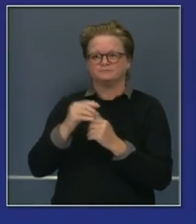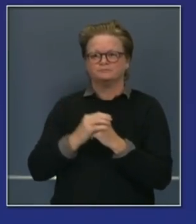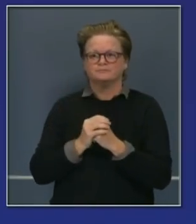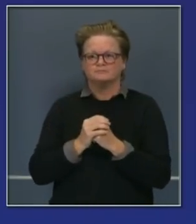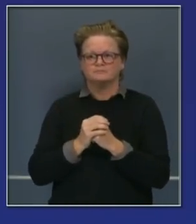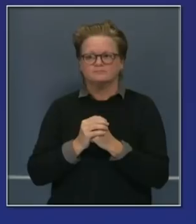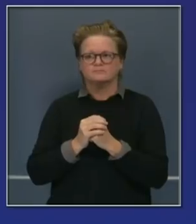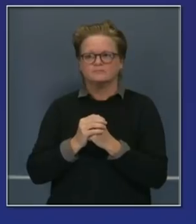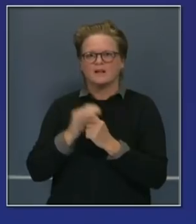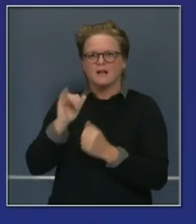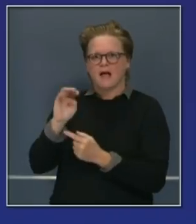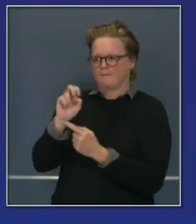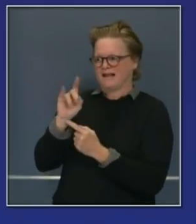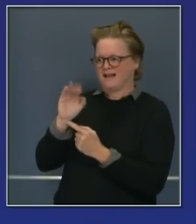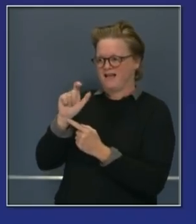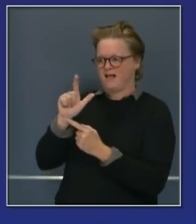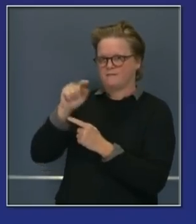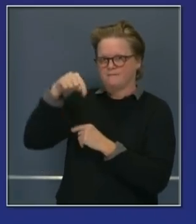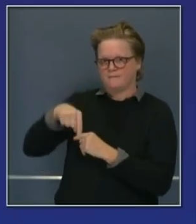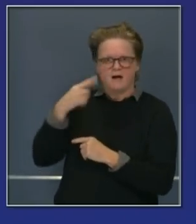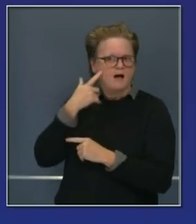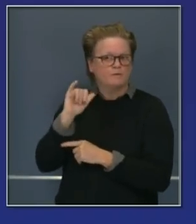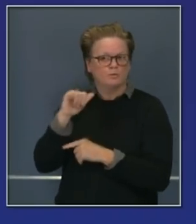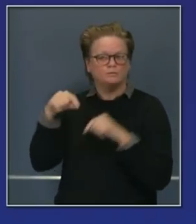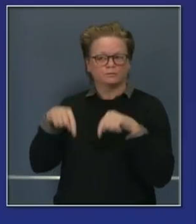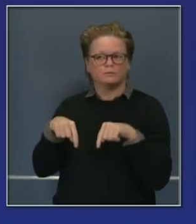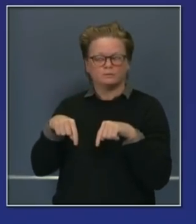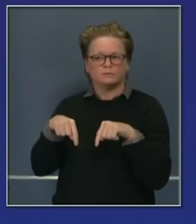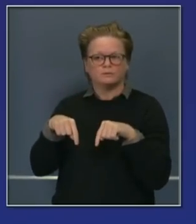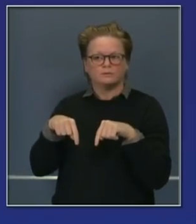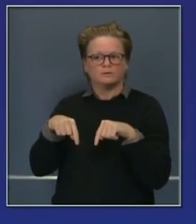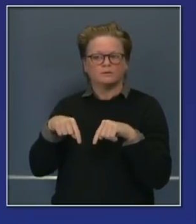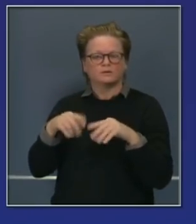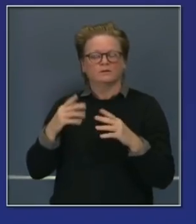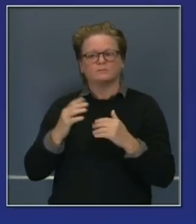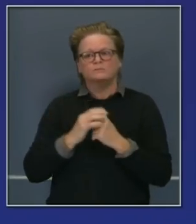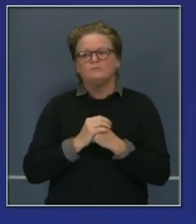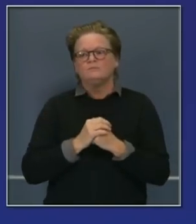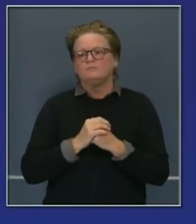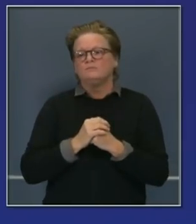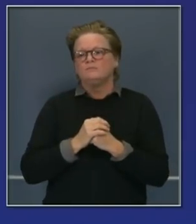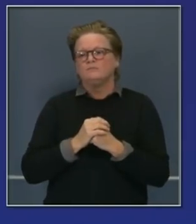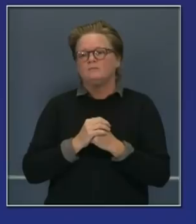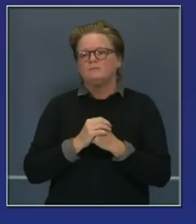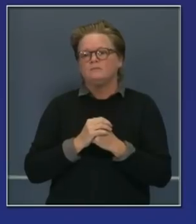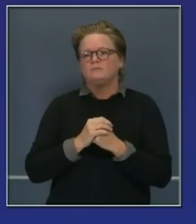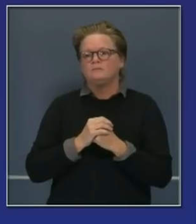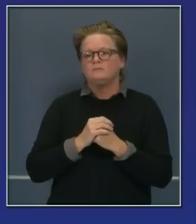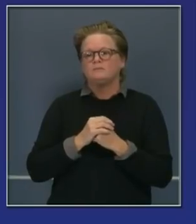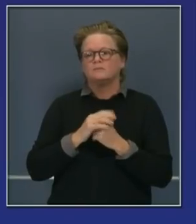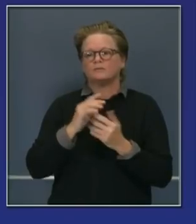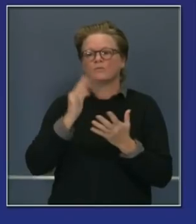OUR MEDICAID SYSTEM IN THE UNITED STATES OF AMERICA IS REFERRED TO AS MEDI-CAL HERE IN THE STATE OF CALIFORNIA.